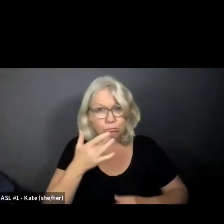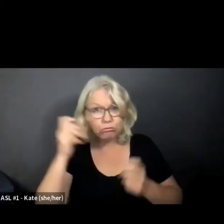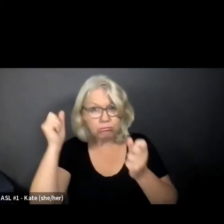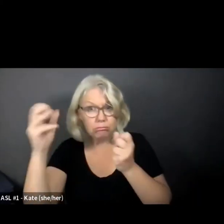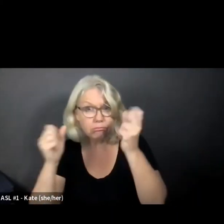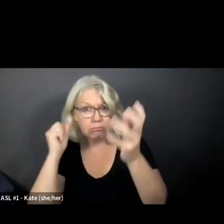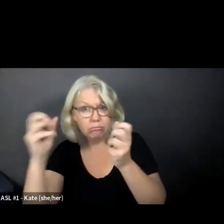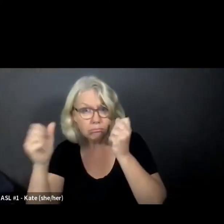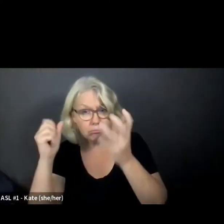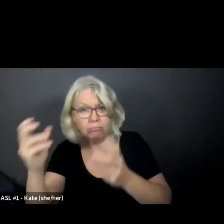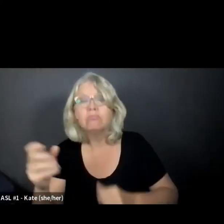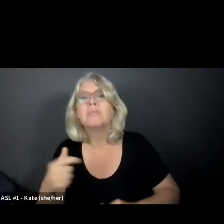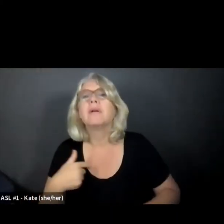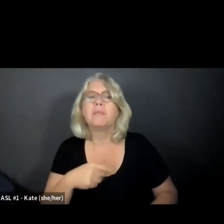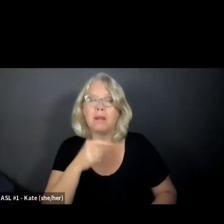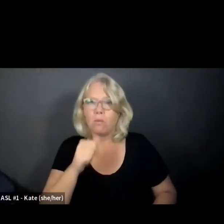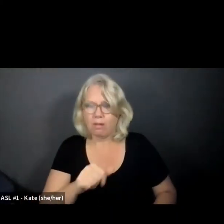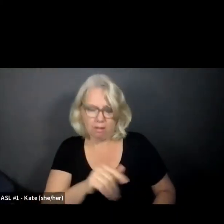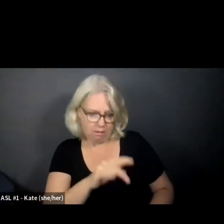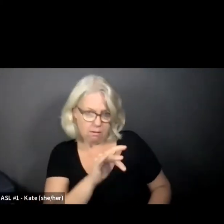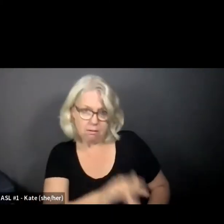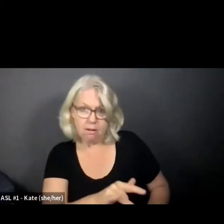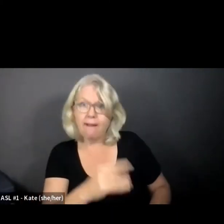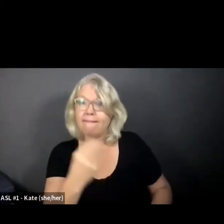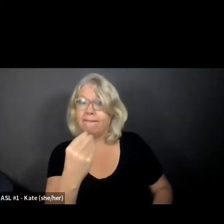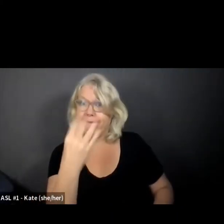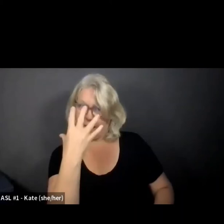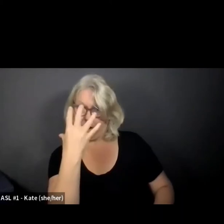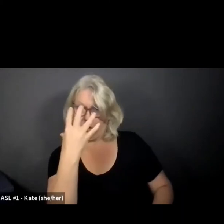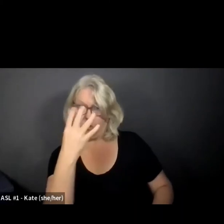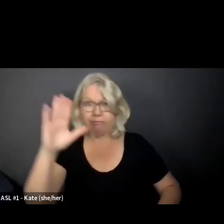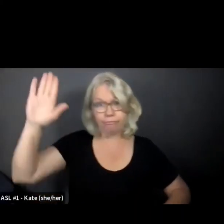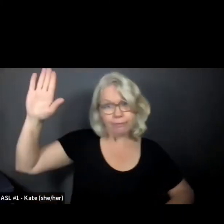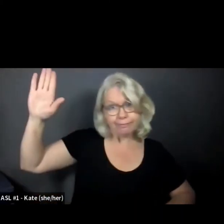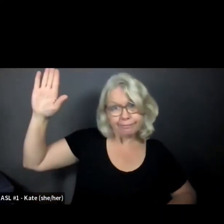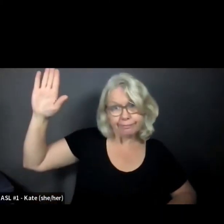EACH VOTE WILL TAKE PLACE IN THREE STAGES.